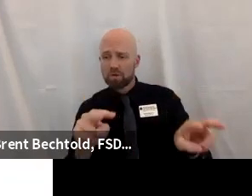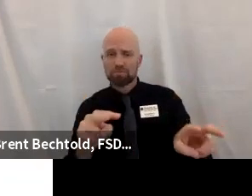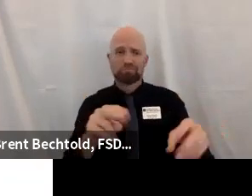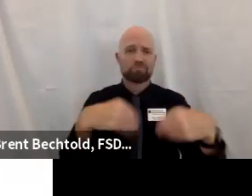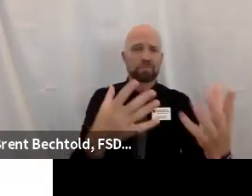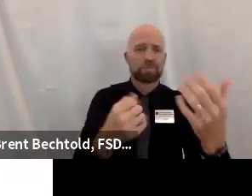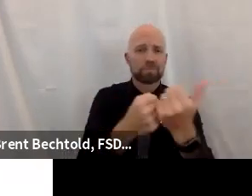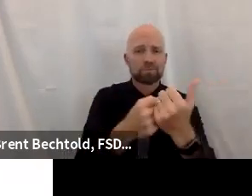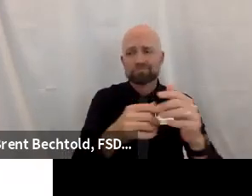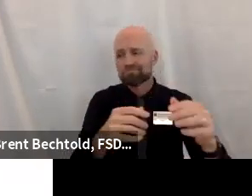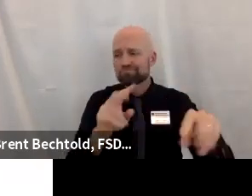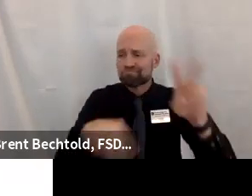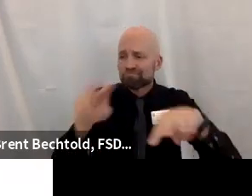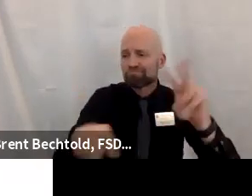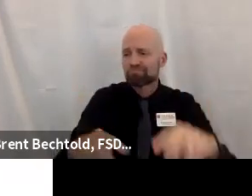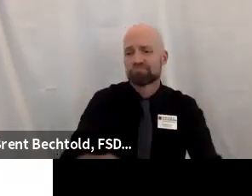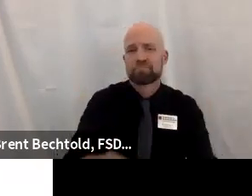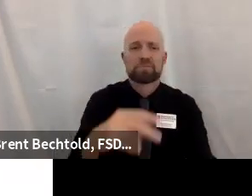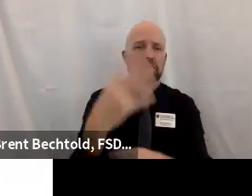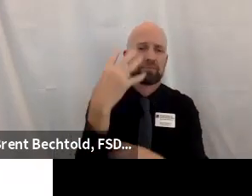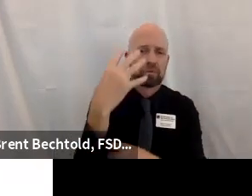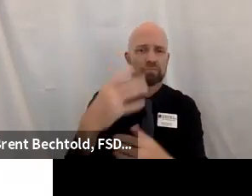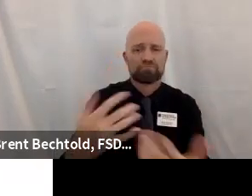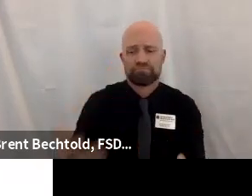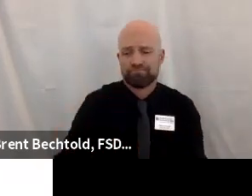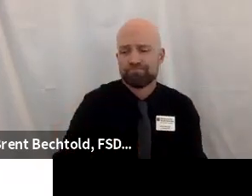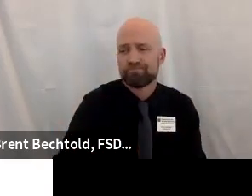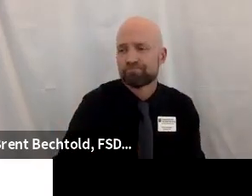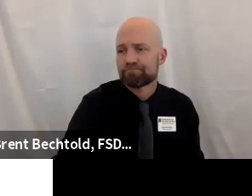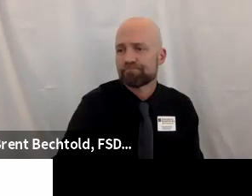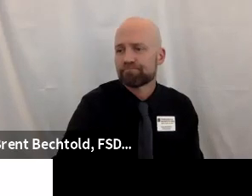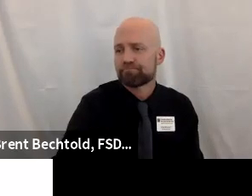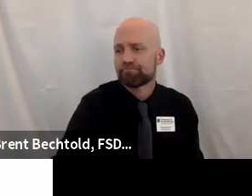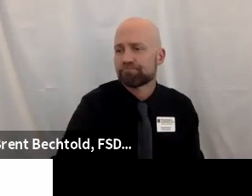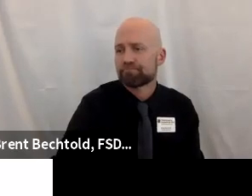I, you do and I watch. We do video.